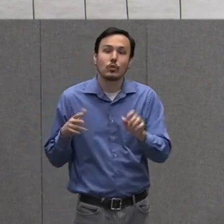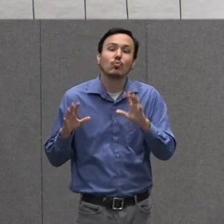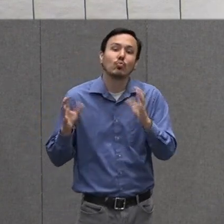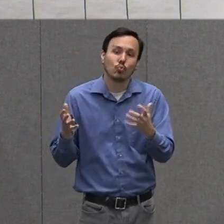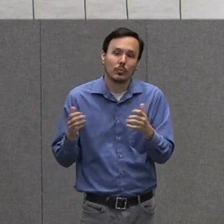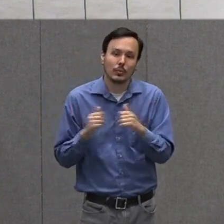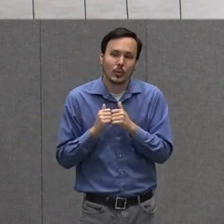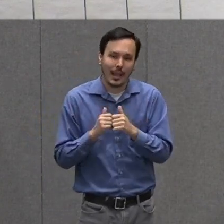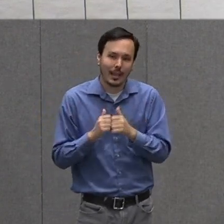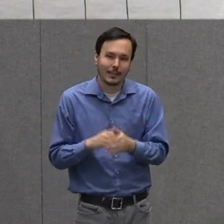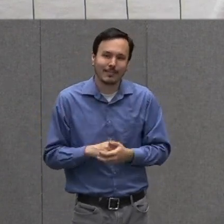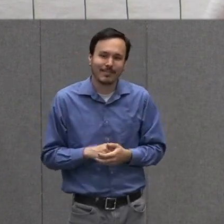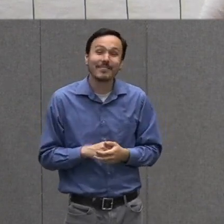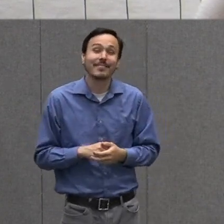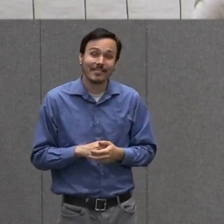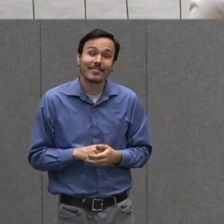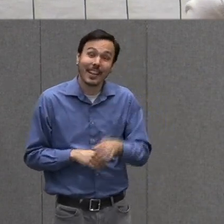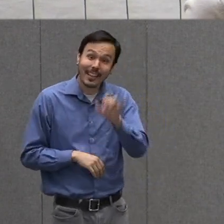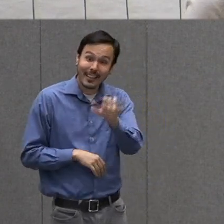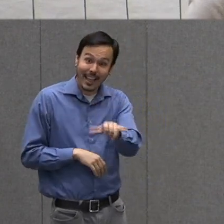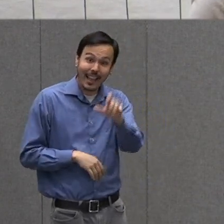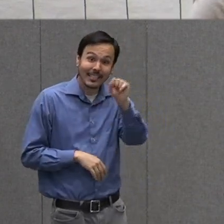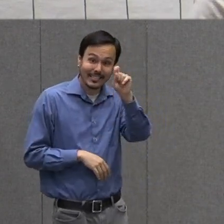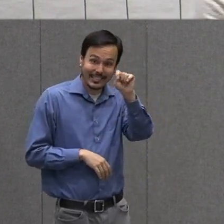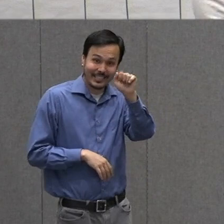That's what a stanza is. Can you say stanza?